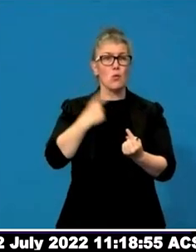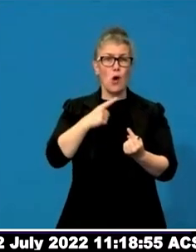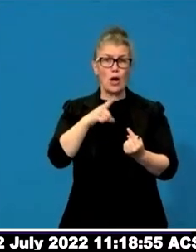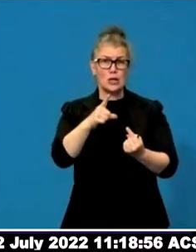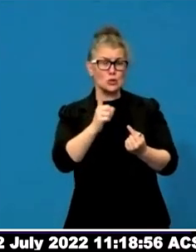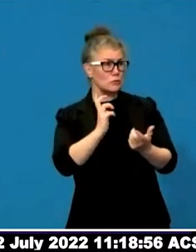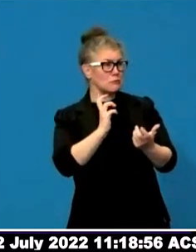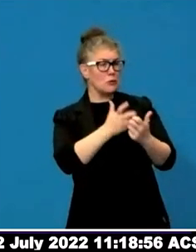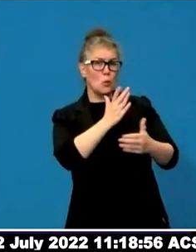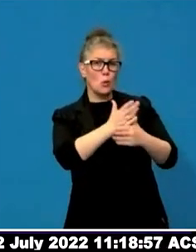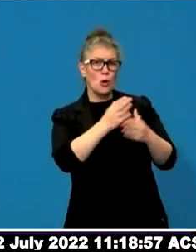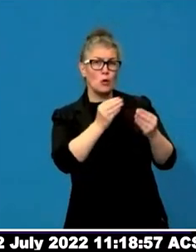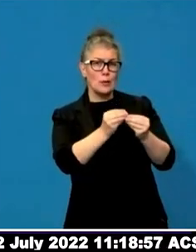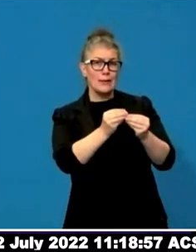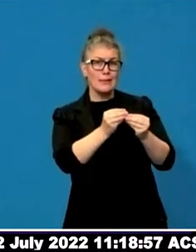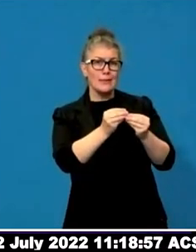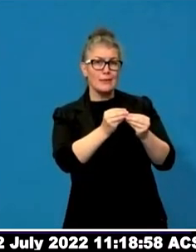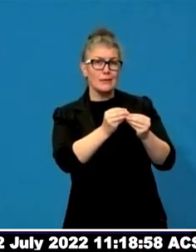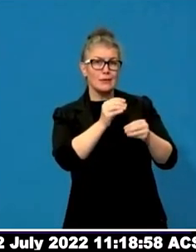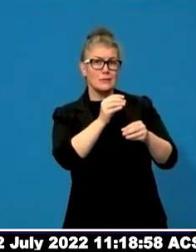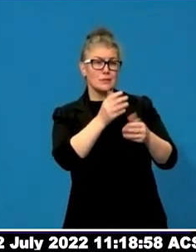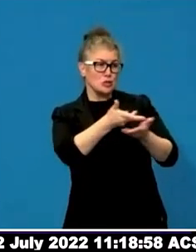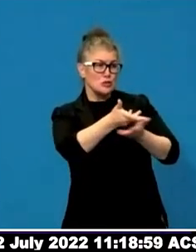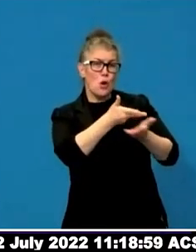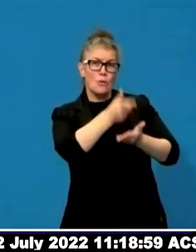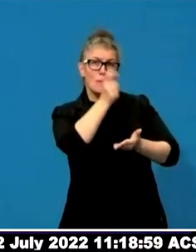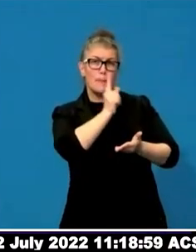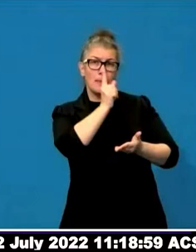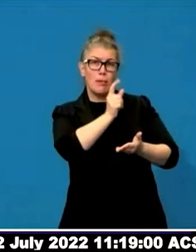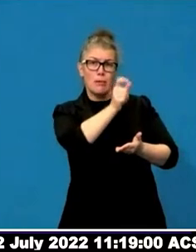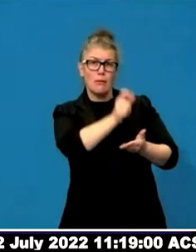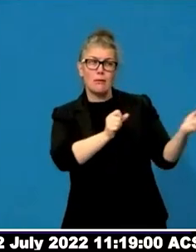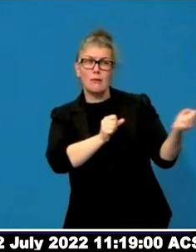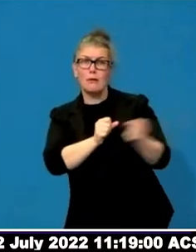in relation to cultural matters and what benefit do you see from doing that?